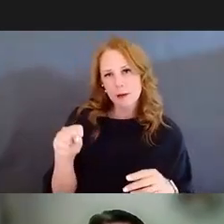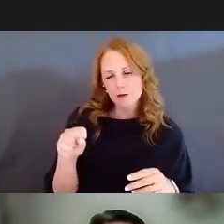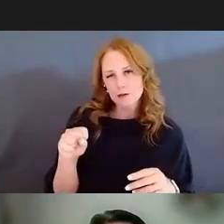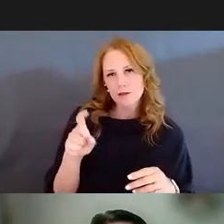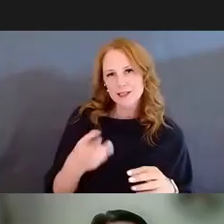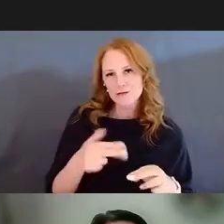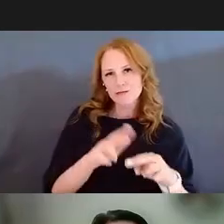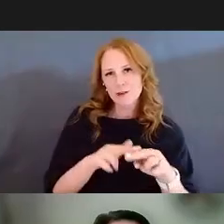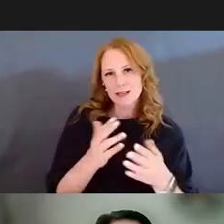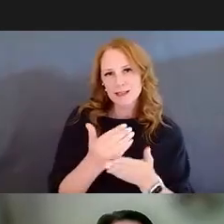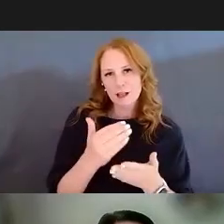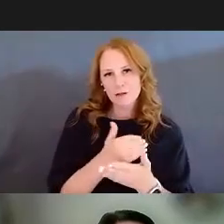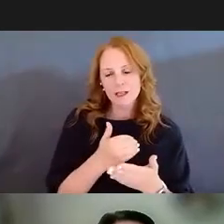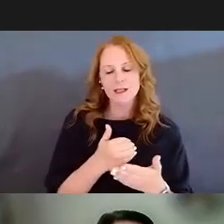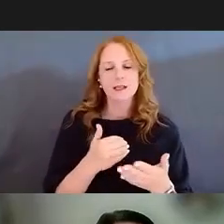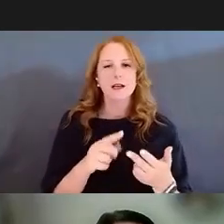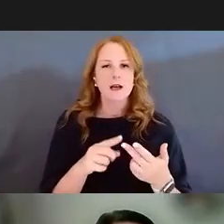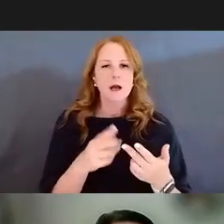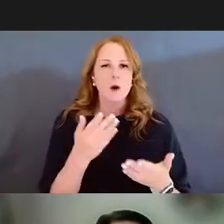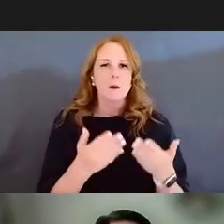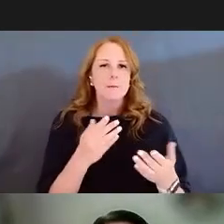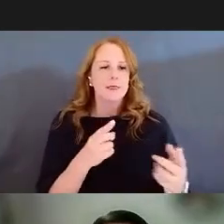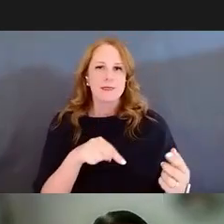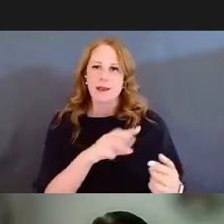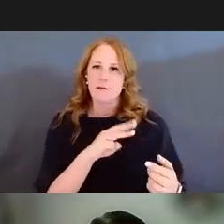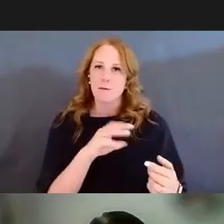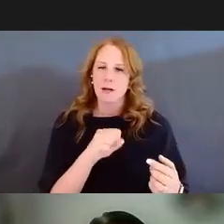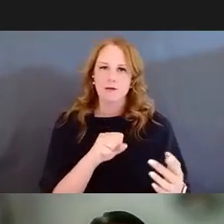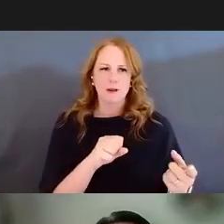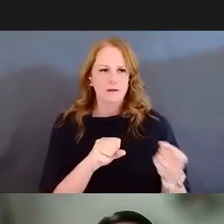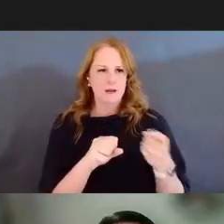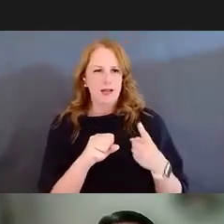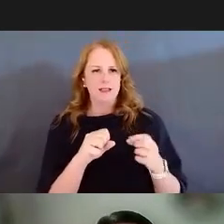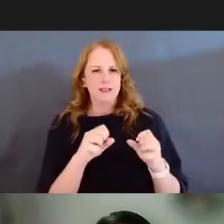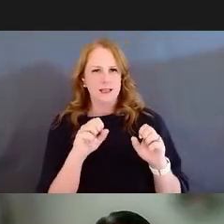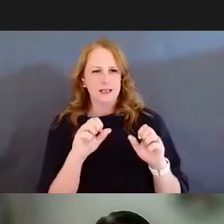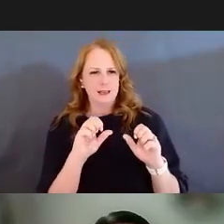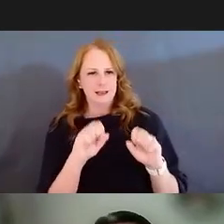supplier community and they've come to us to ask us to triage those situations and figure out who